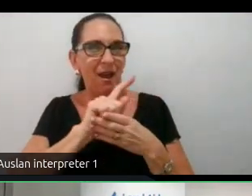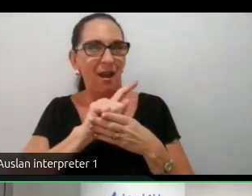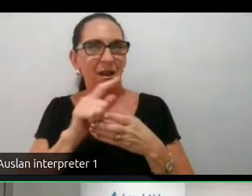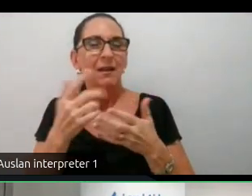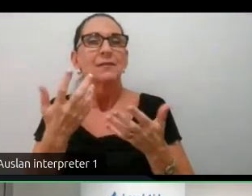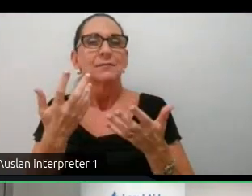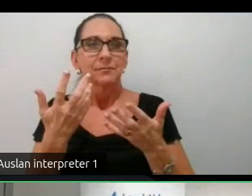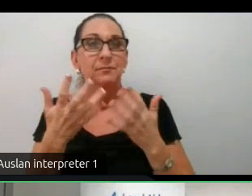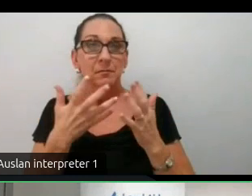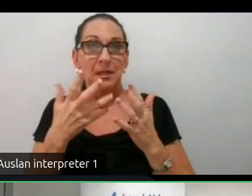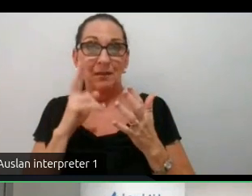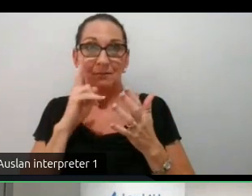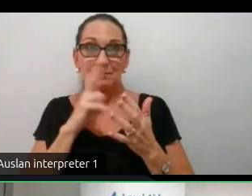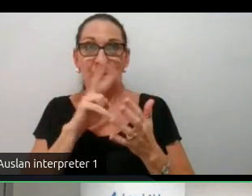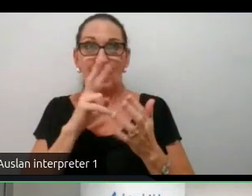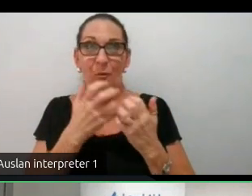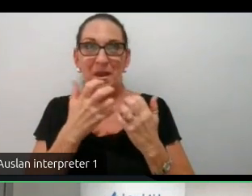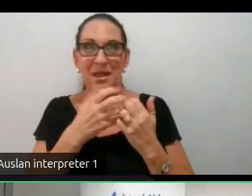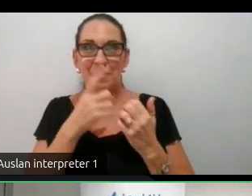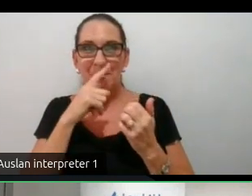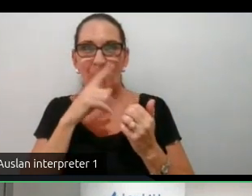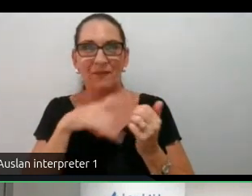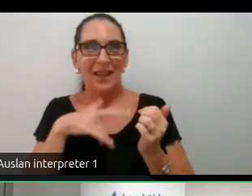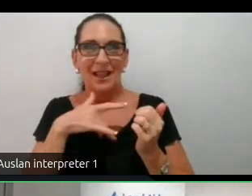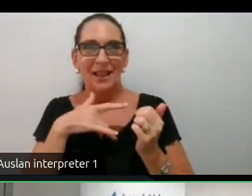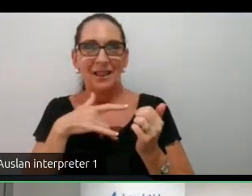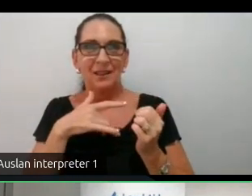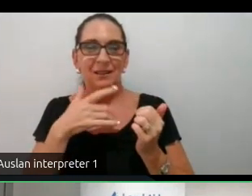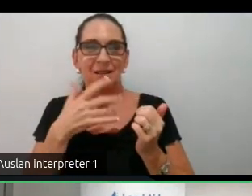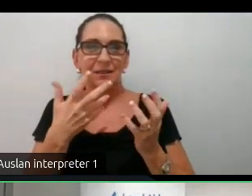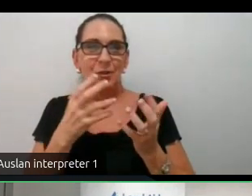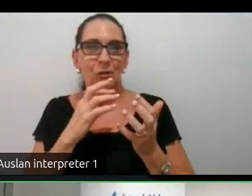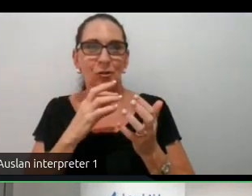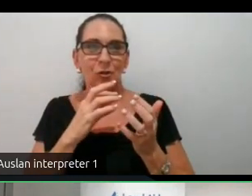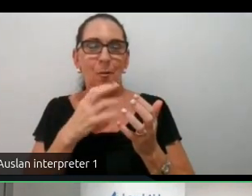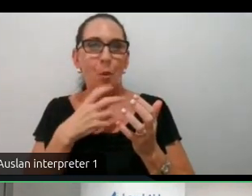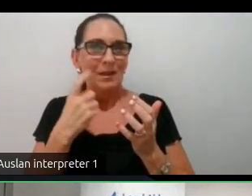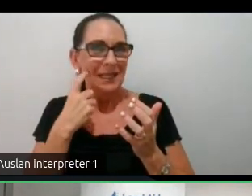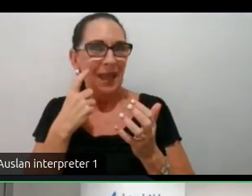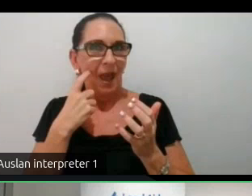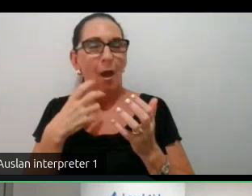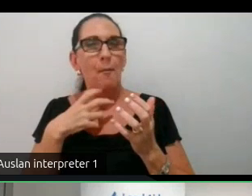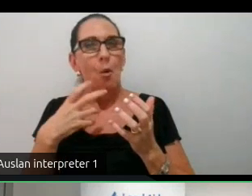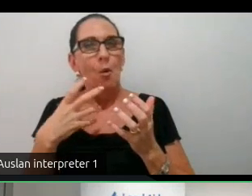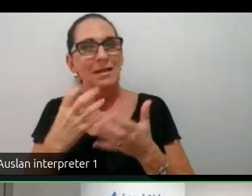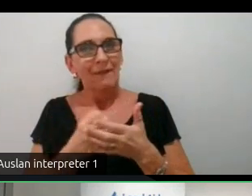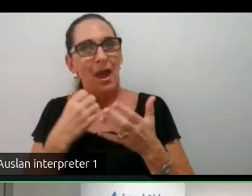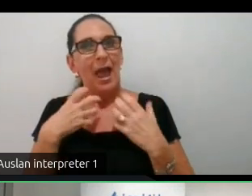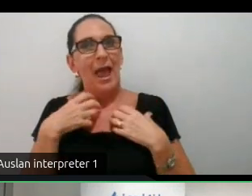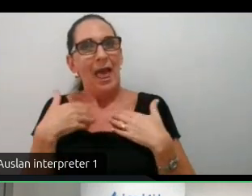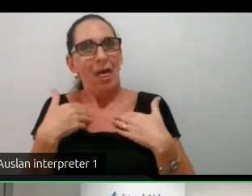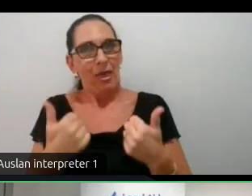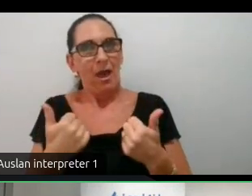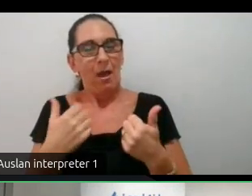for a lot of people would be much easier and probably much healthier and safer to put that